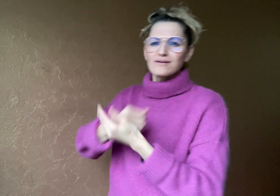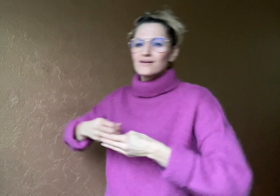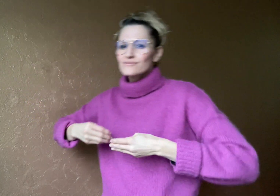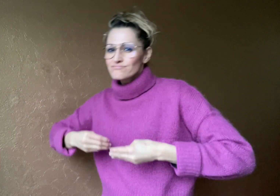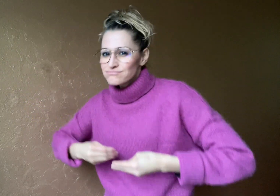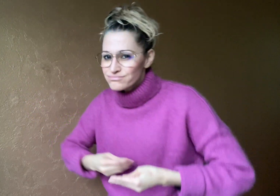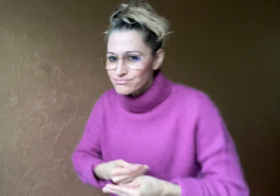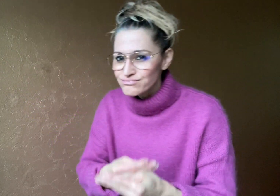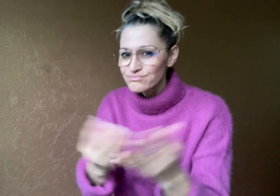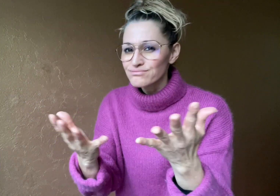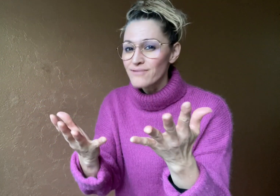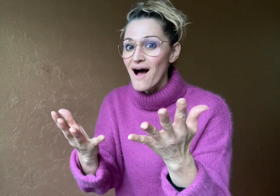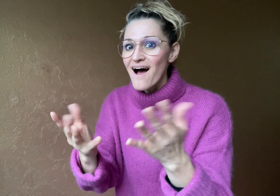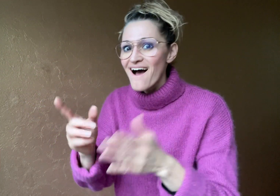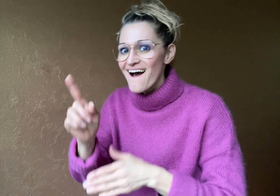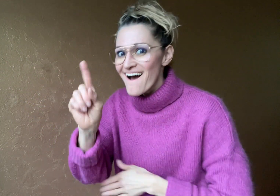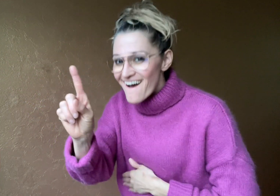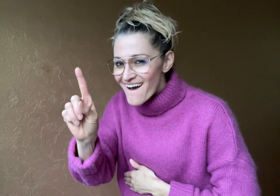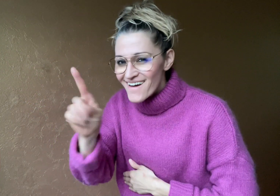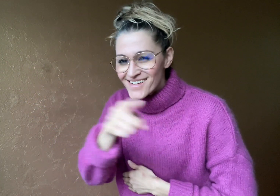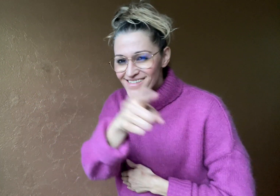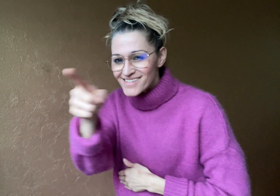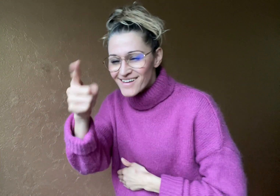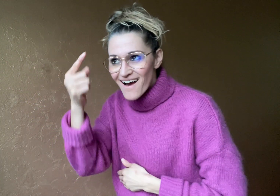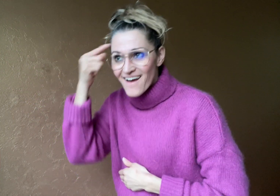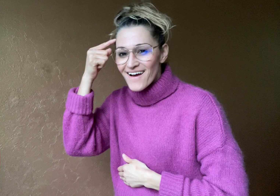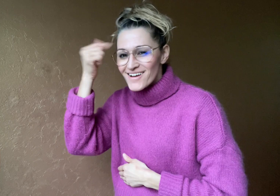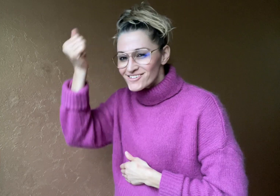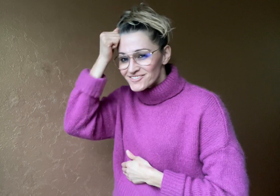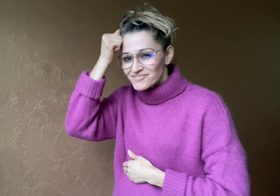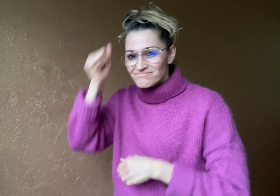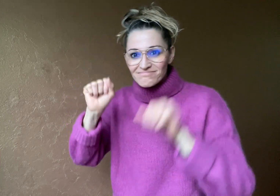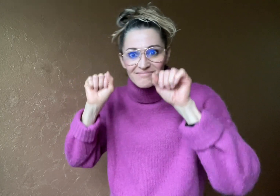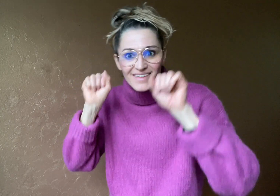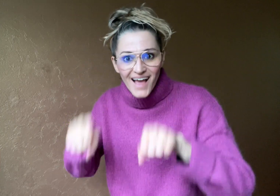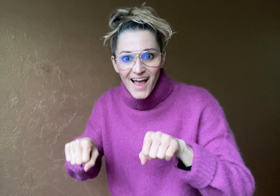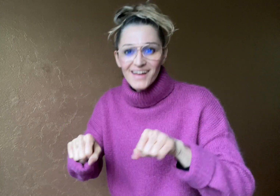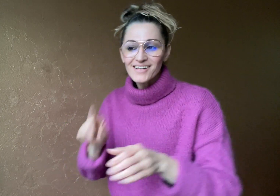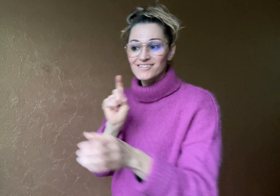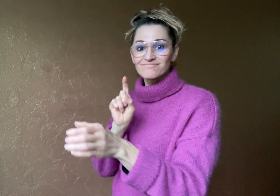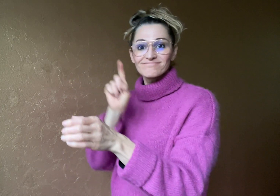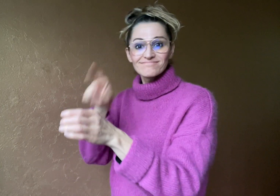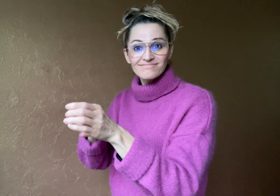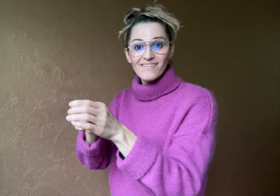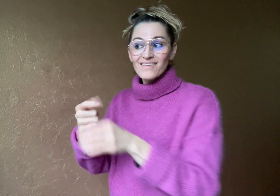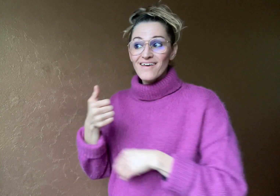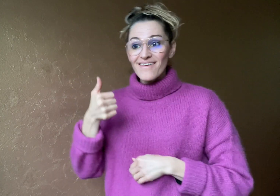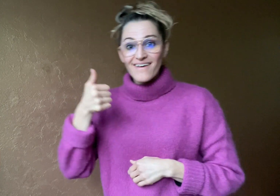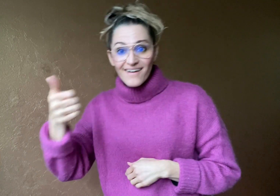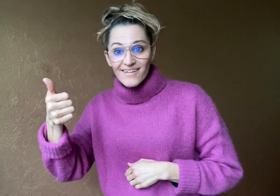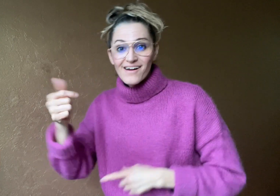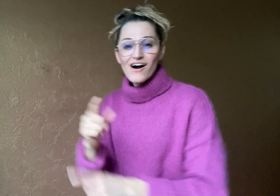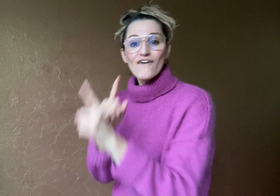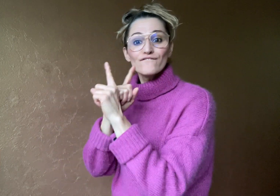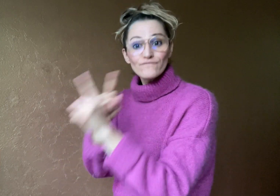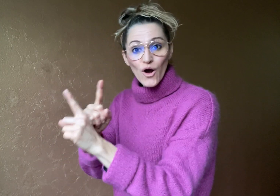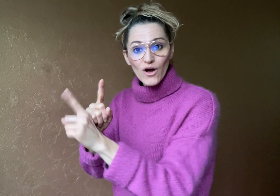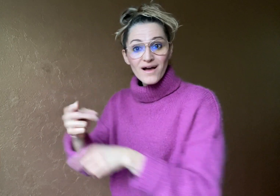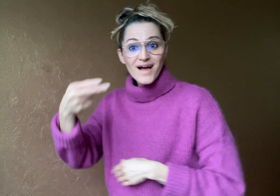Don’t forget to subscribe, like, and follow